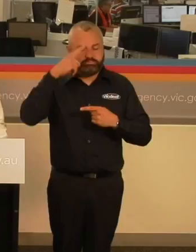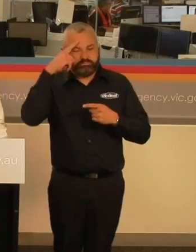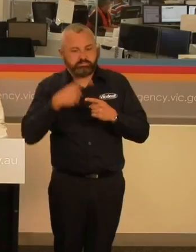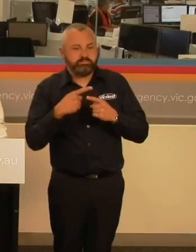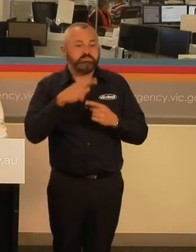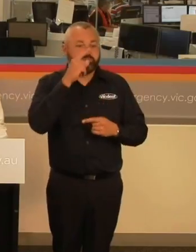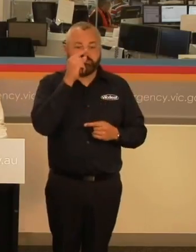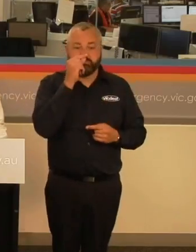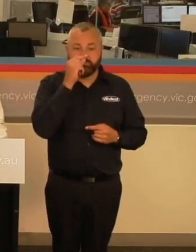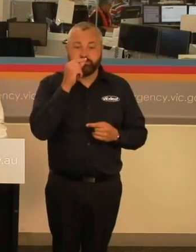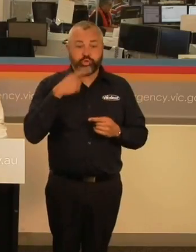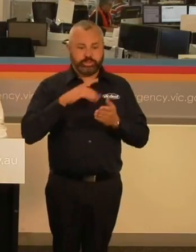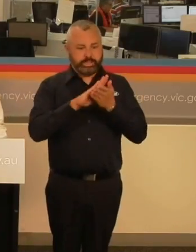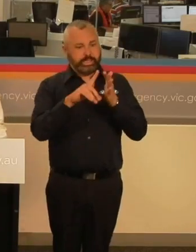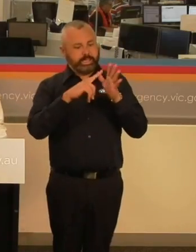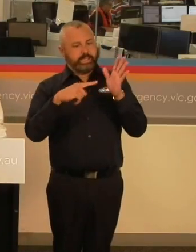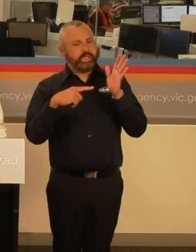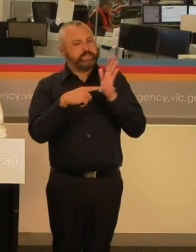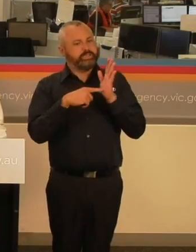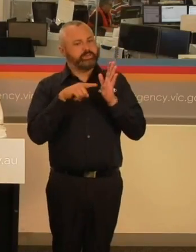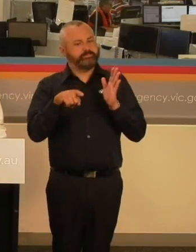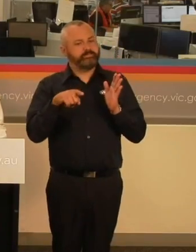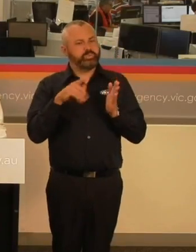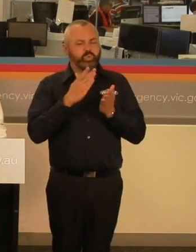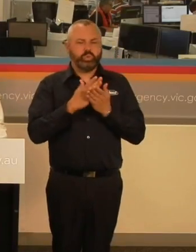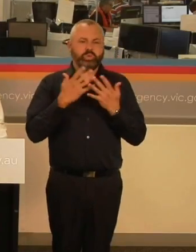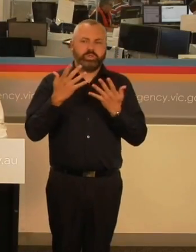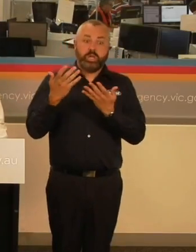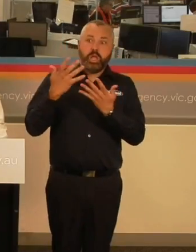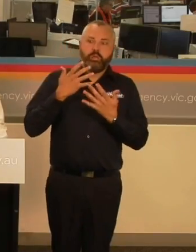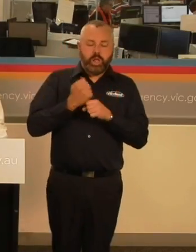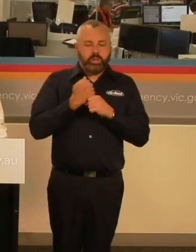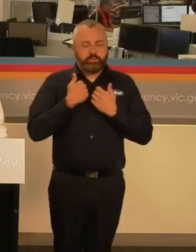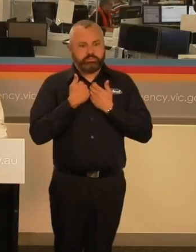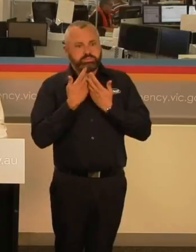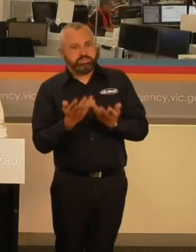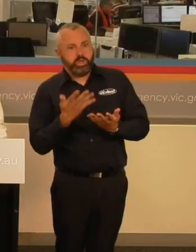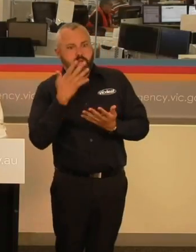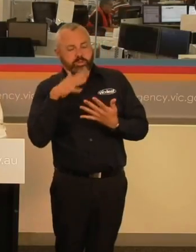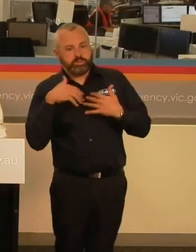as one of the possible effects of very hot weather that's most obvious when